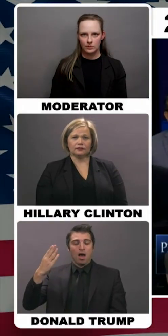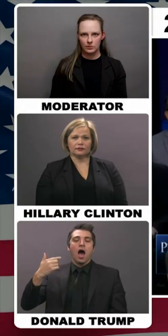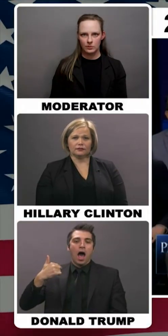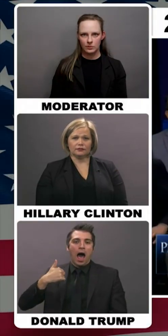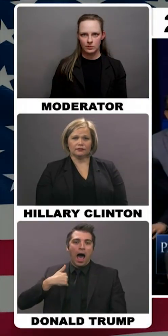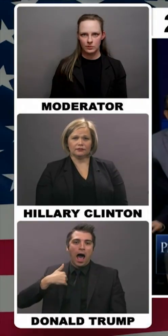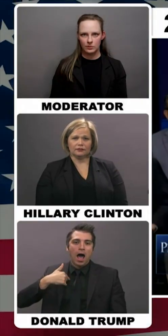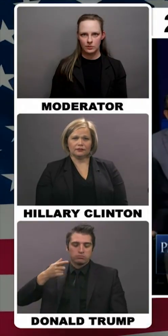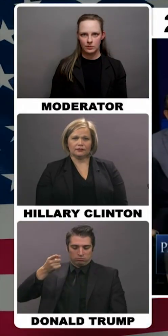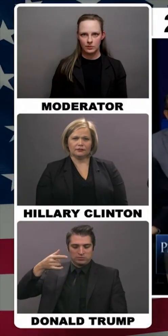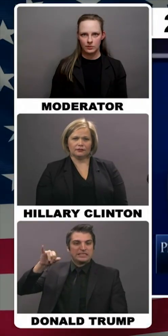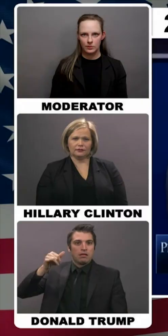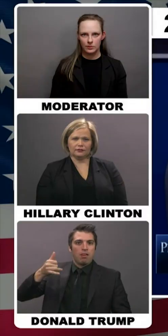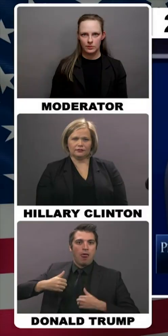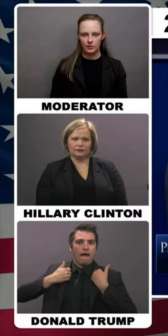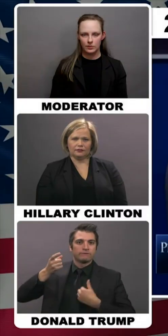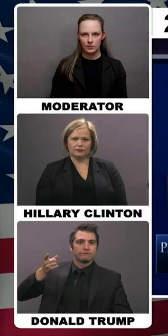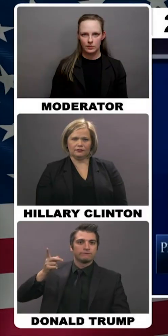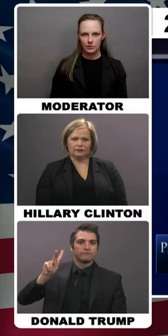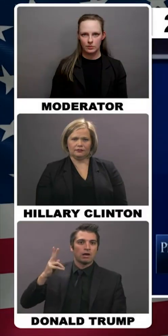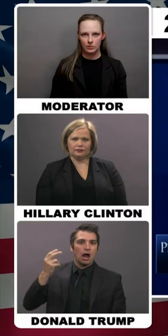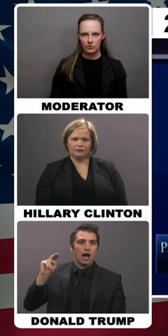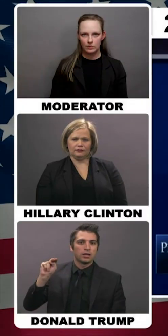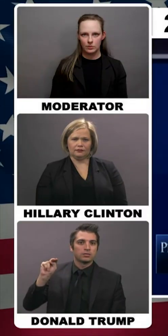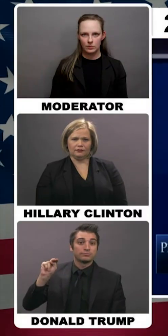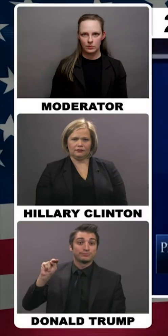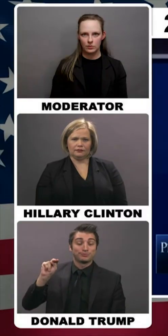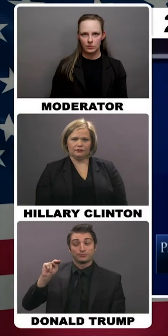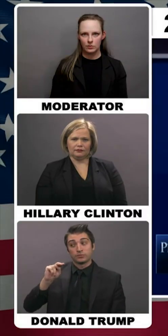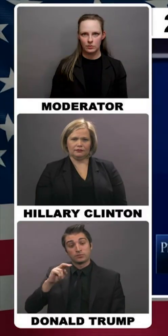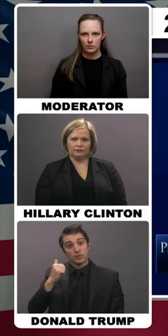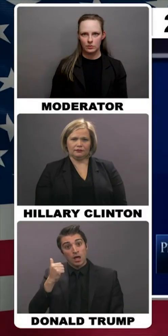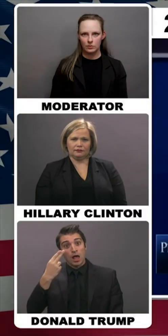what she was doing, I would not have had our people in Iraq.